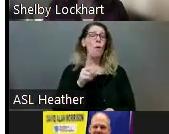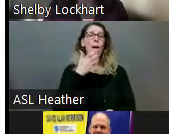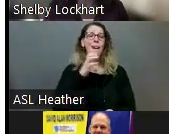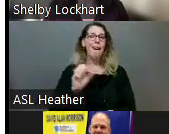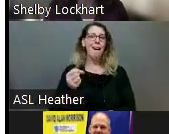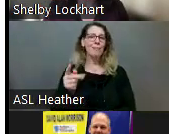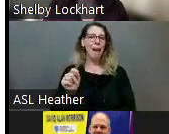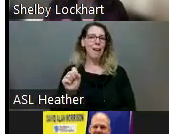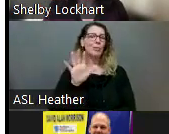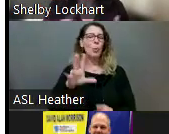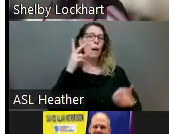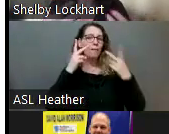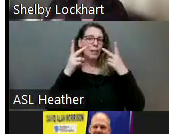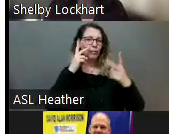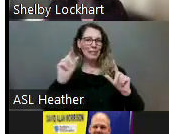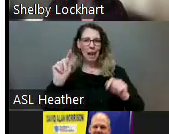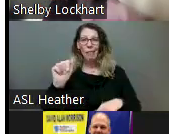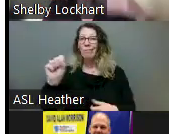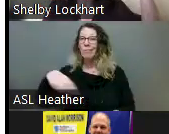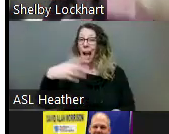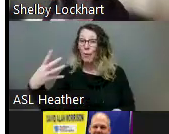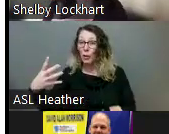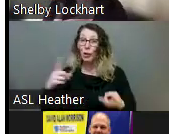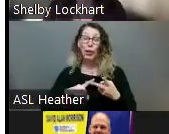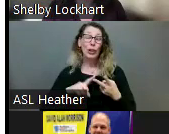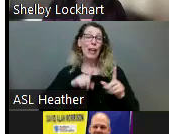times folks use Skyward. They go to their attendance graphs and pull that visual